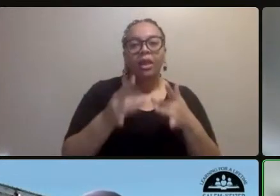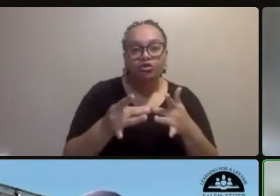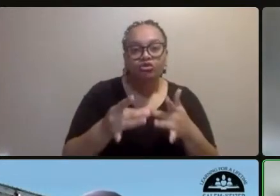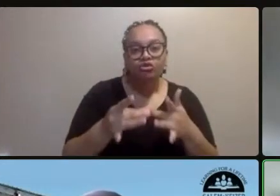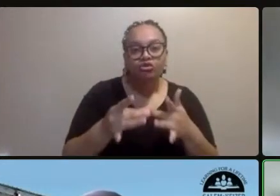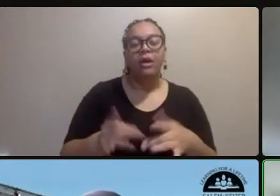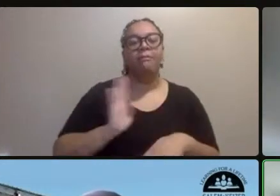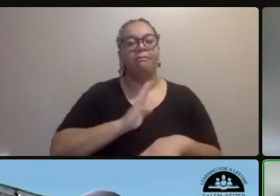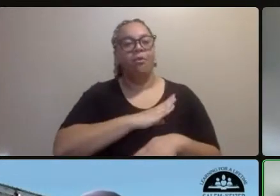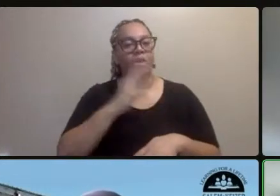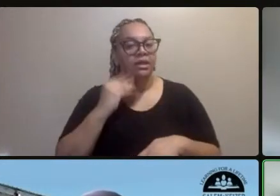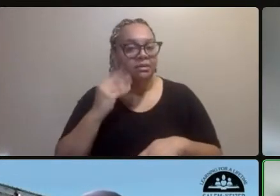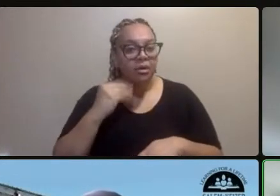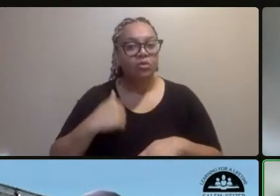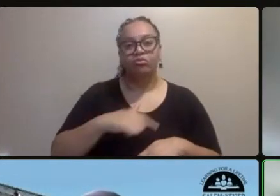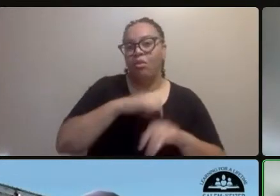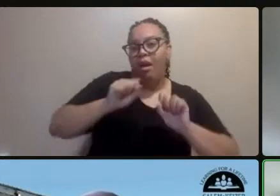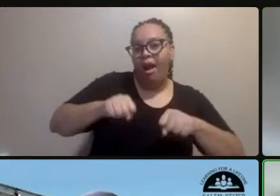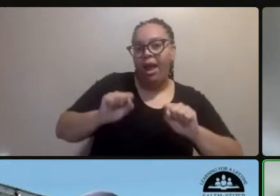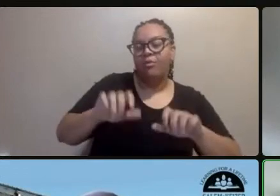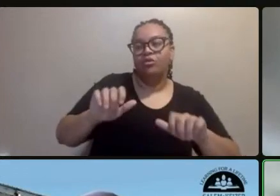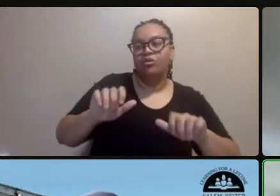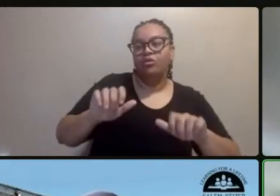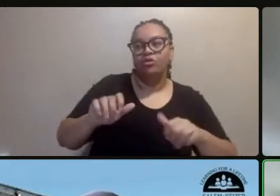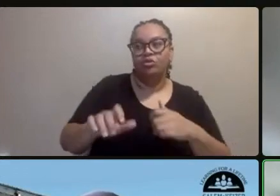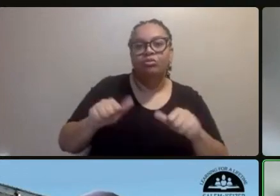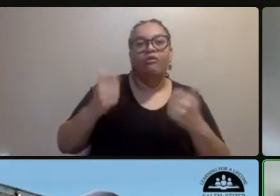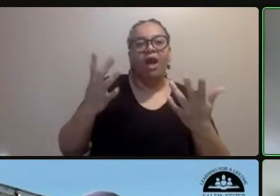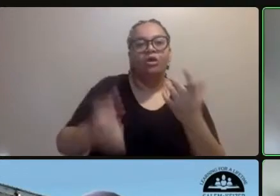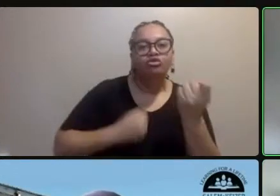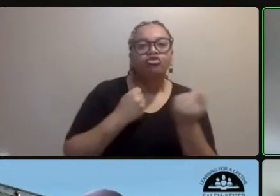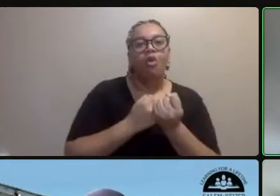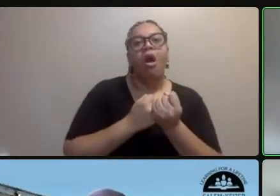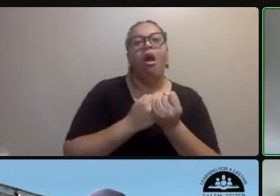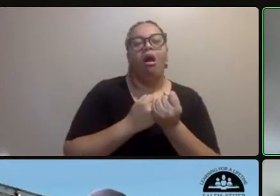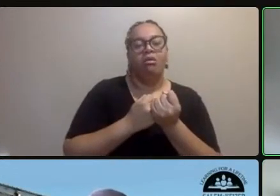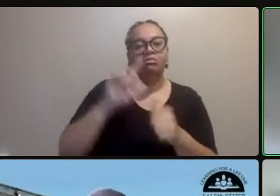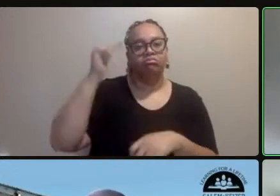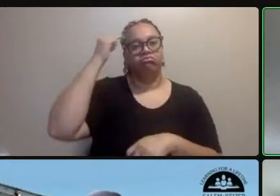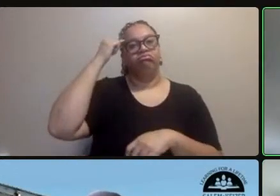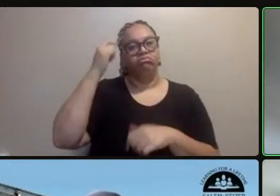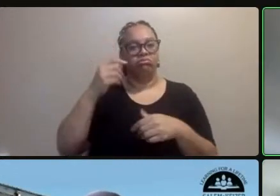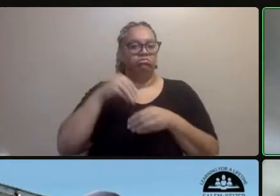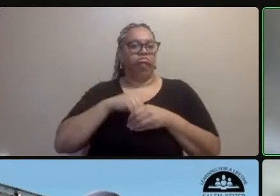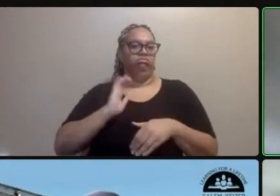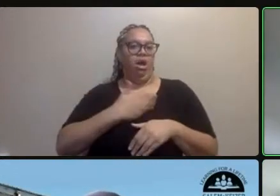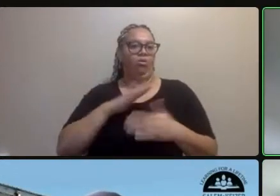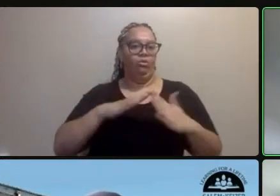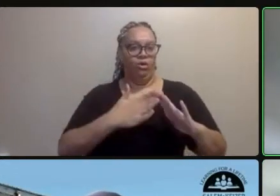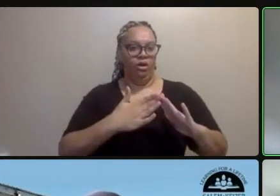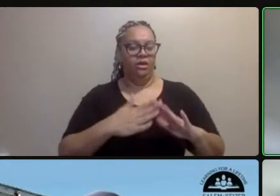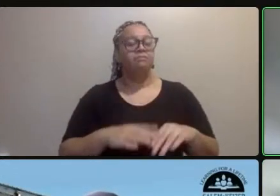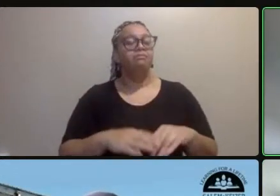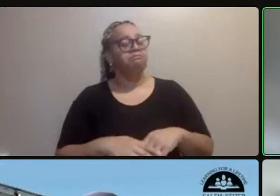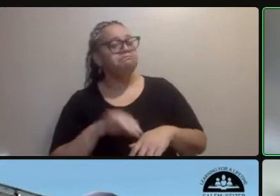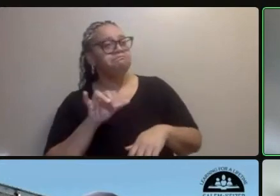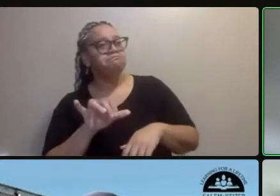AS A MEMBER OF THE BOARD INCLUDING DETAILING YOUR LEADERSHIP AND BOARD